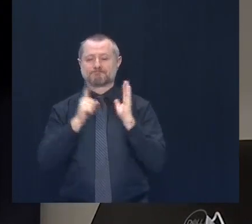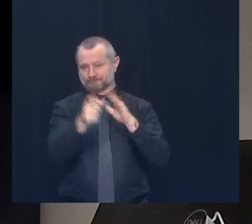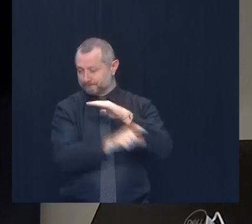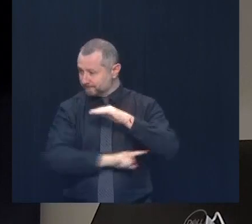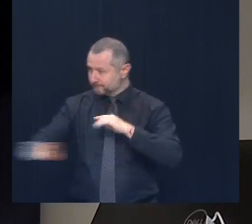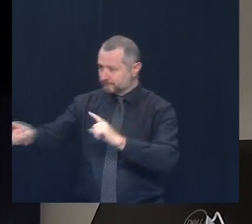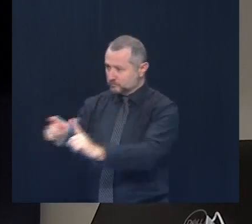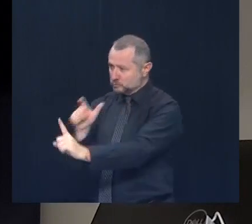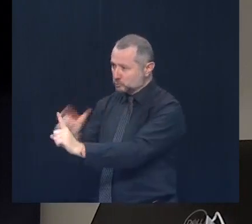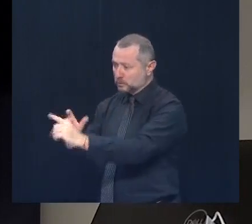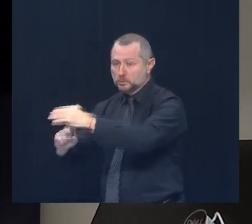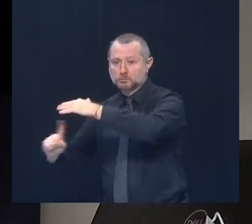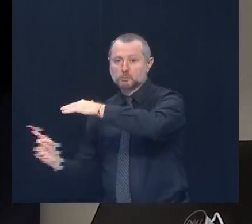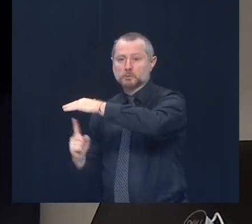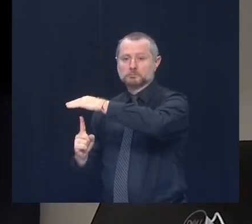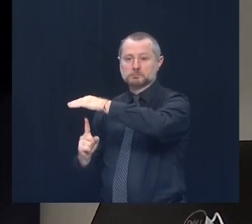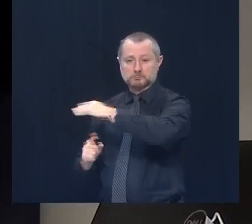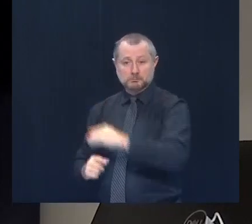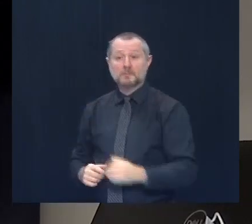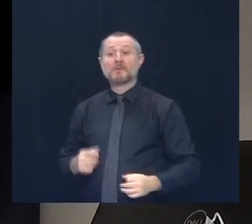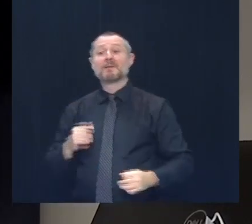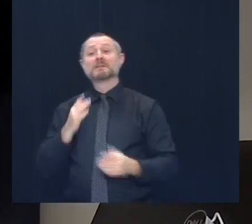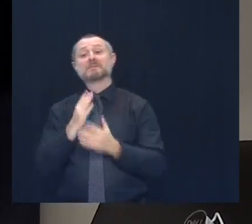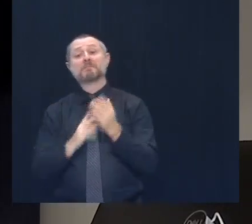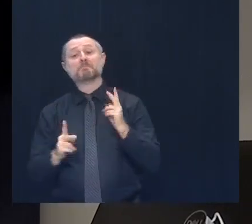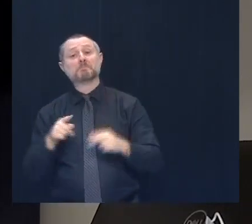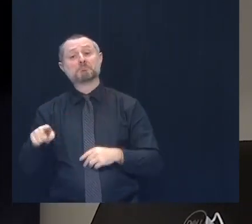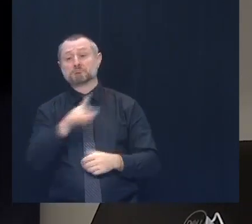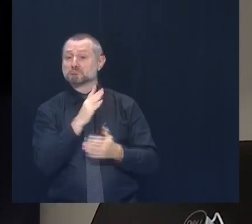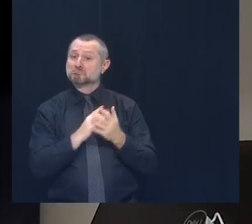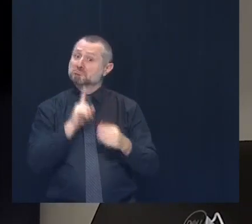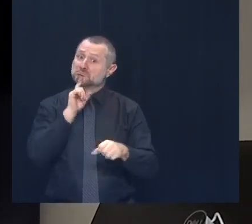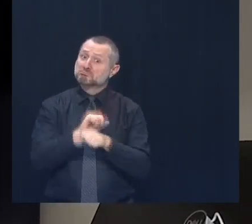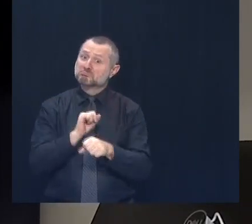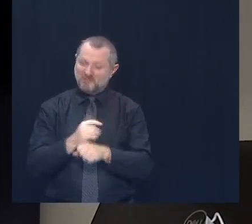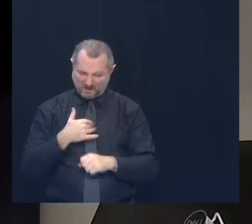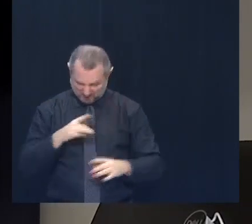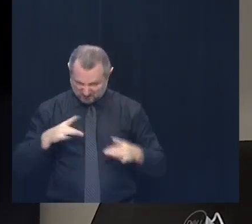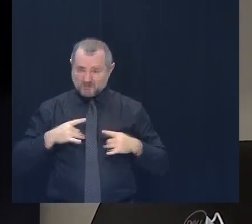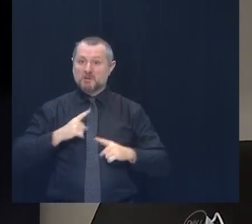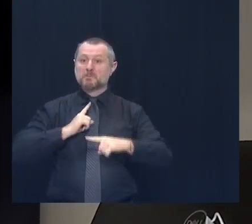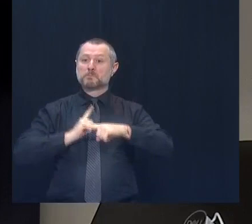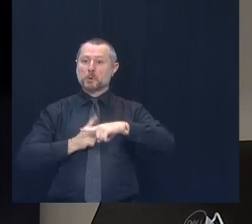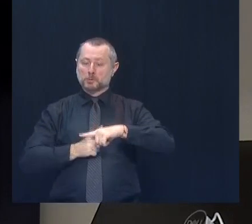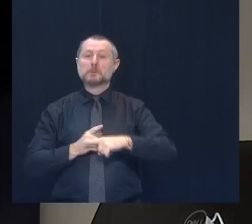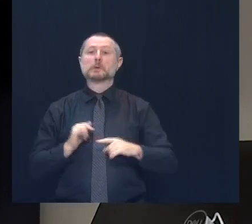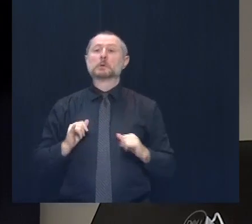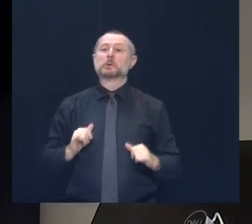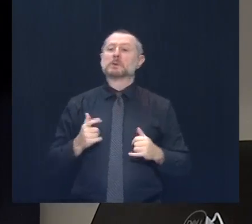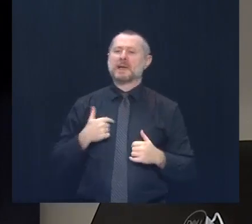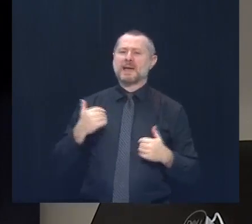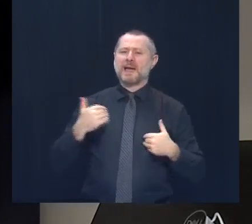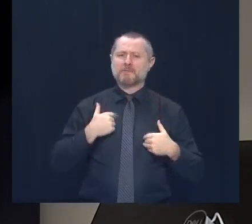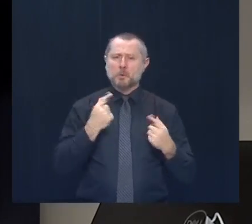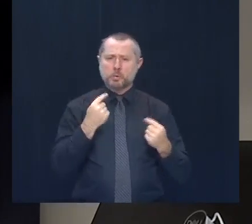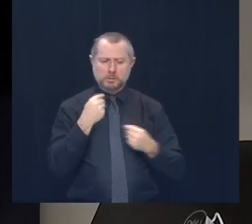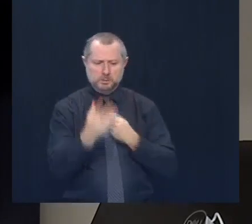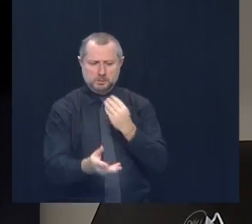WOULD COUNT THAT BECAUSE IF YOU TESTED POSITIVEe1 ON AN ANTIGEN TEST, YOU WOULD BE REQUIRED TO